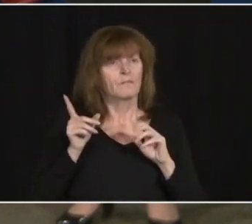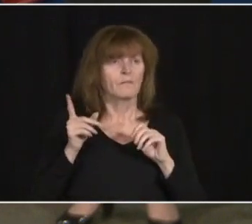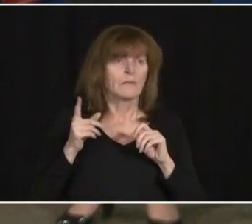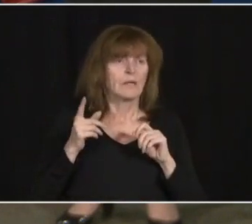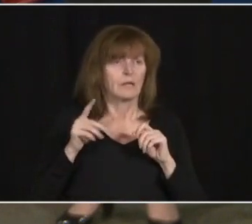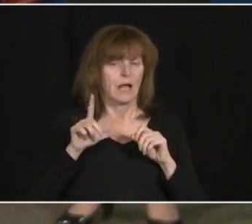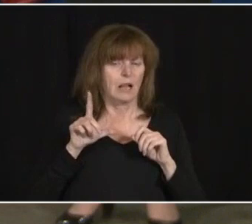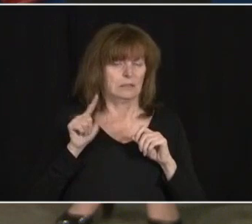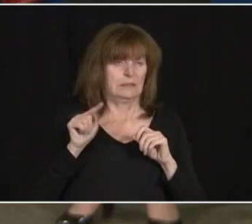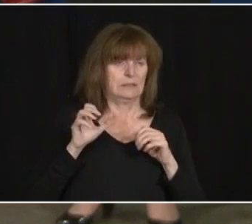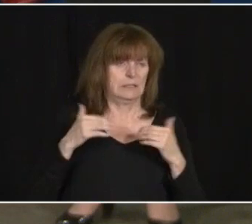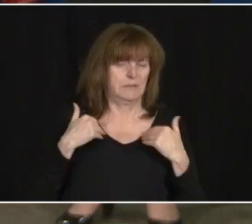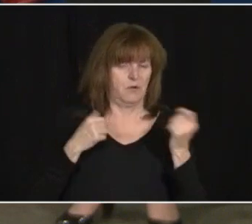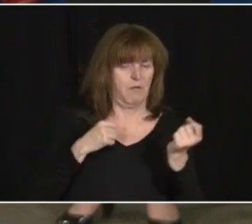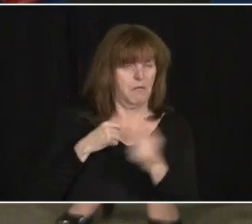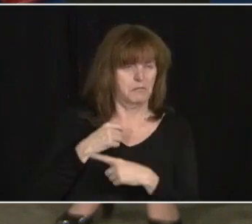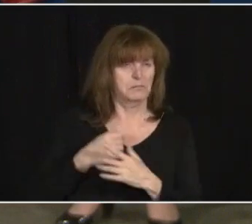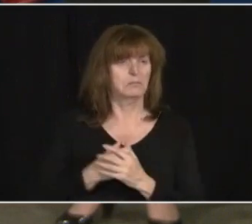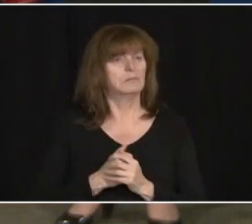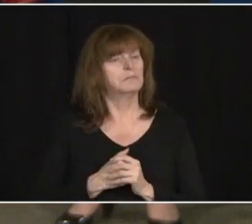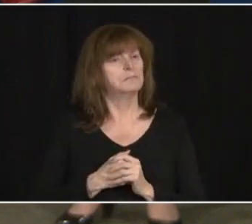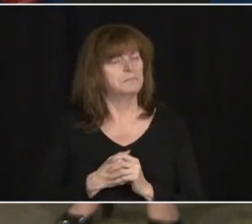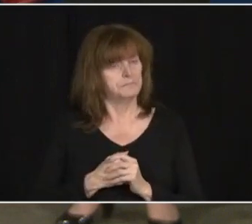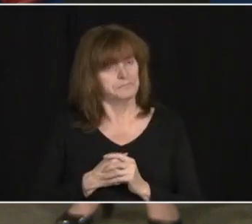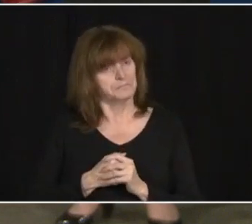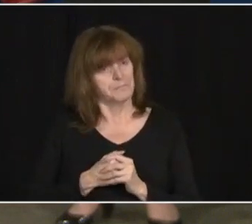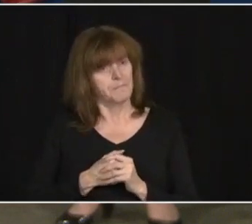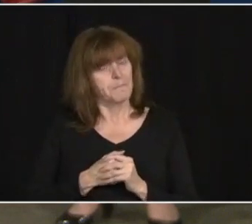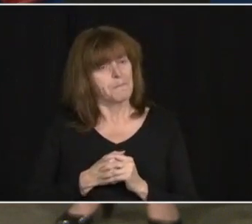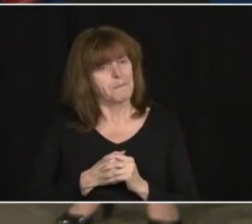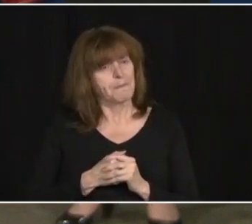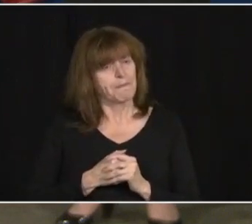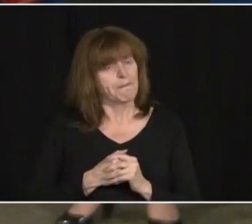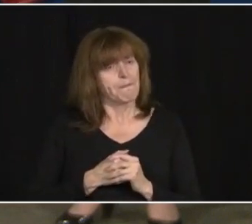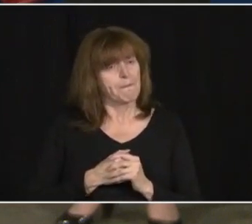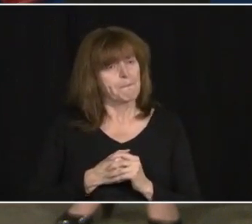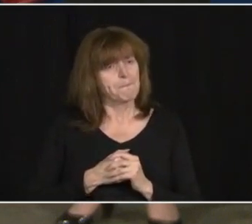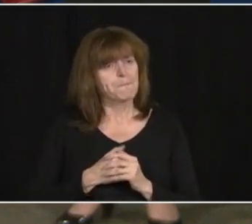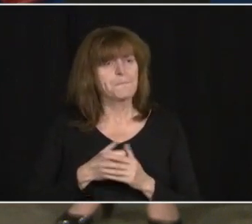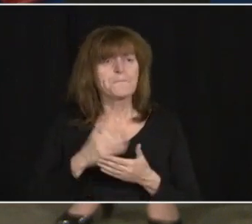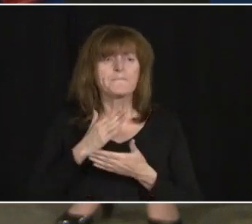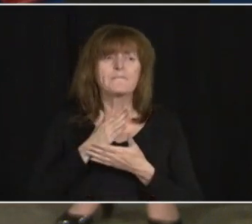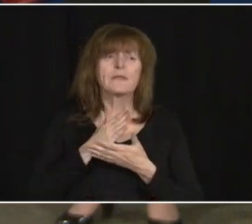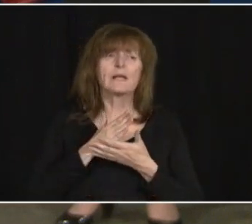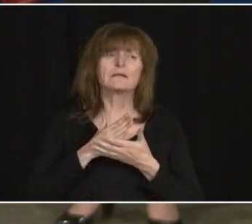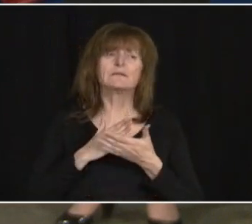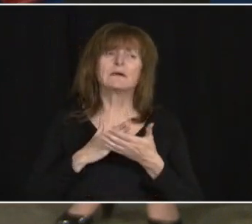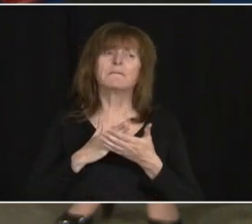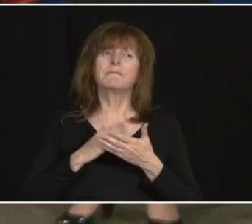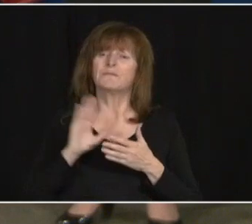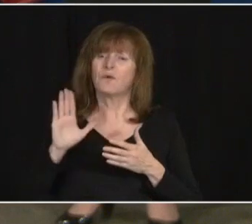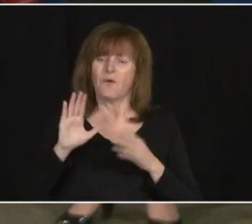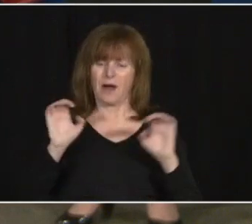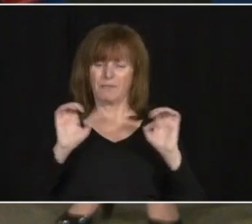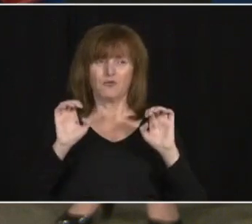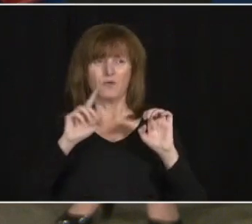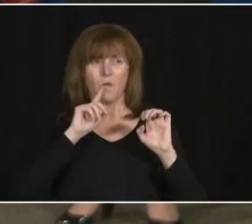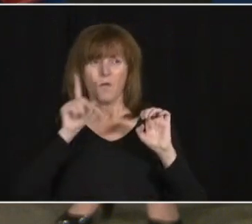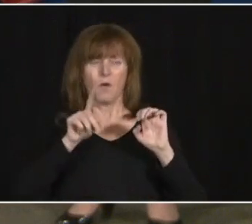still that your emergency order does not apply to temporary or contract workers I know you've spoken about the necessity of this. But seeing as we